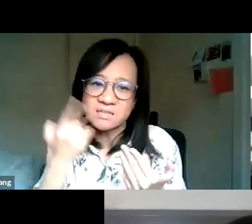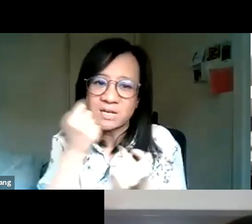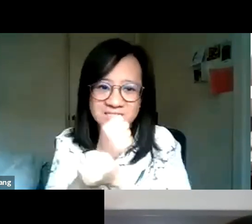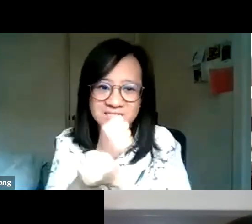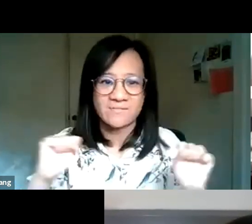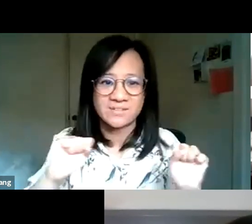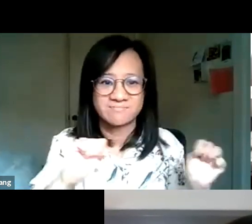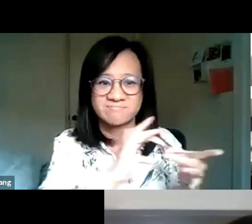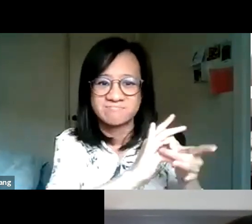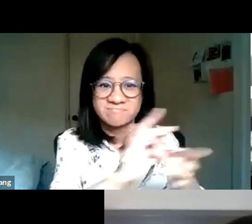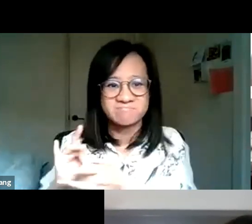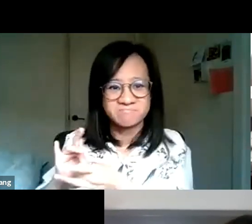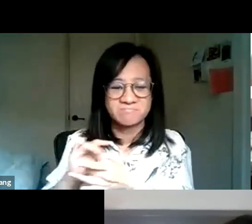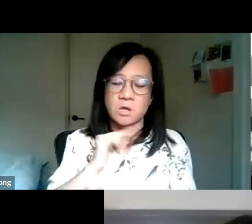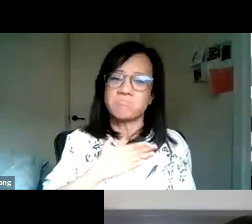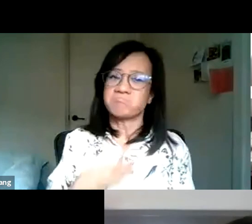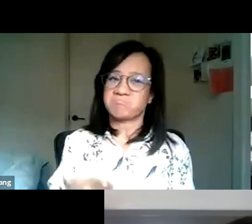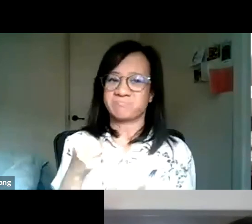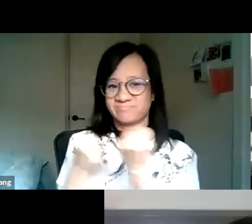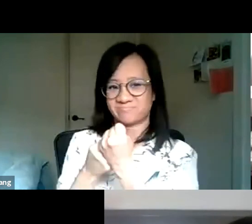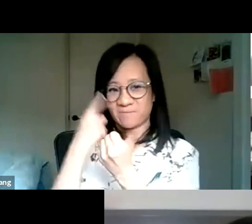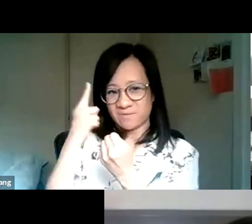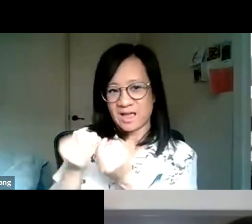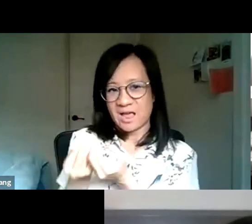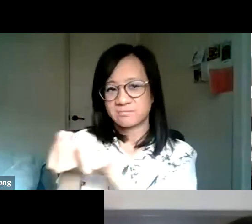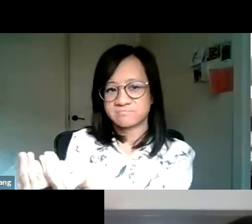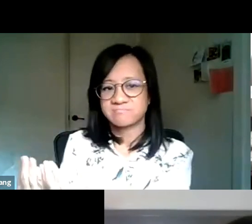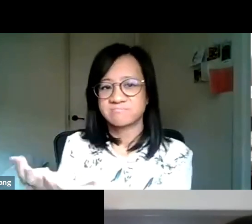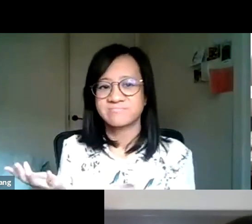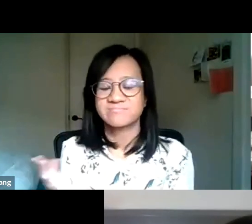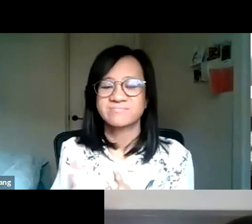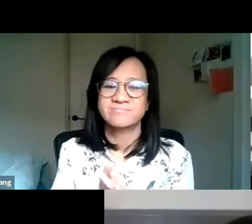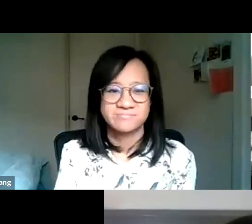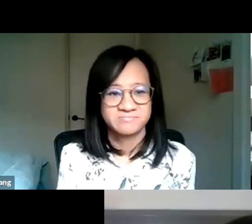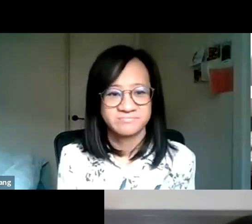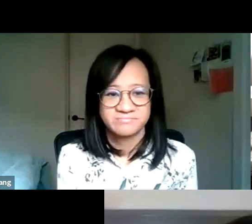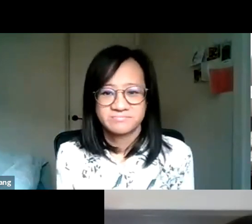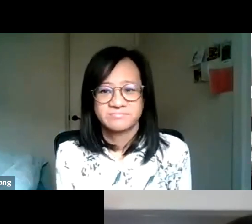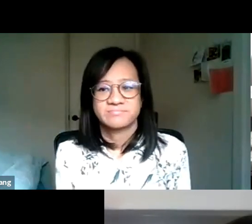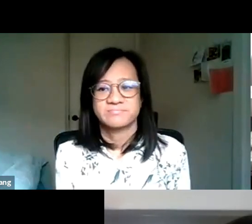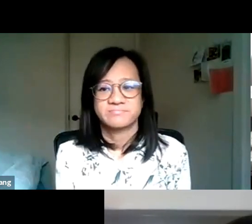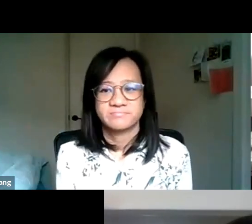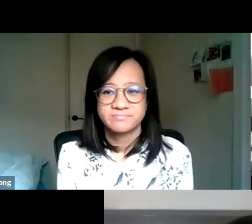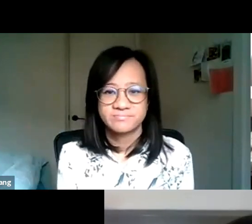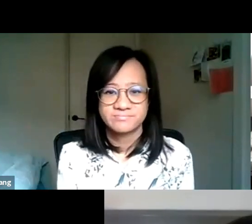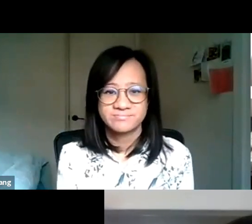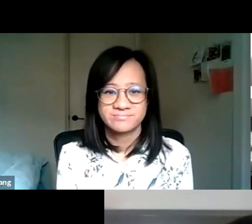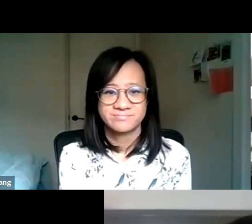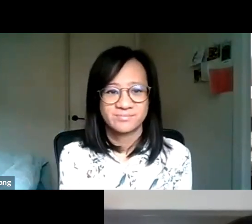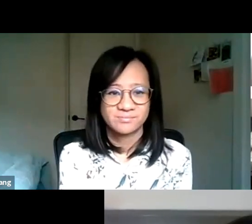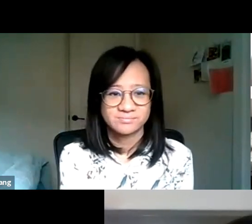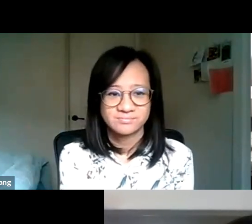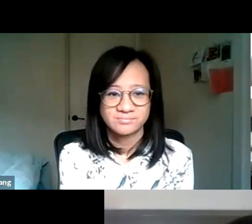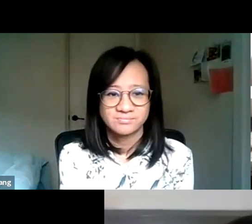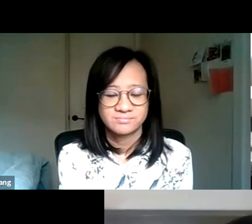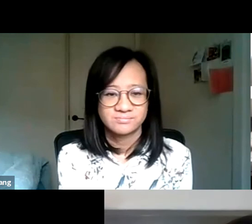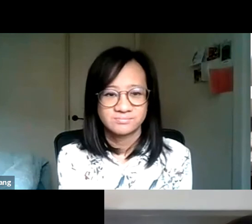So finding friends that are willing to support us and give us that help through those difficult